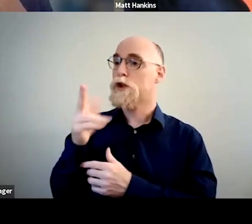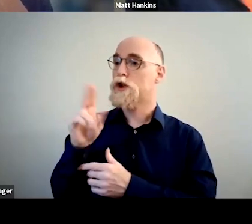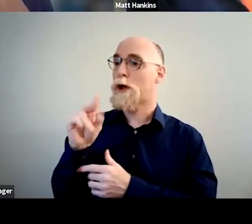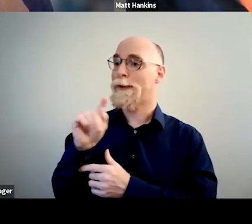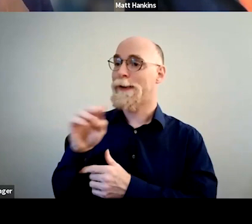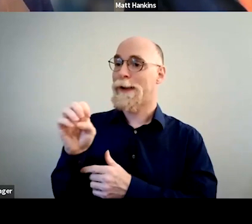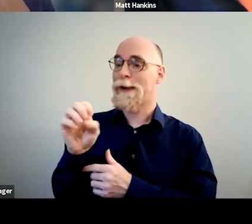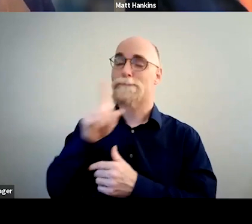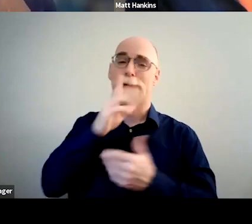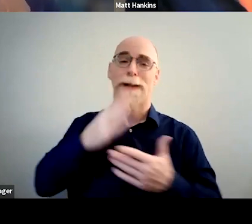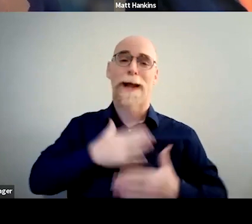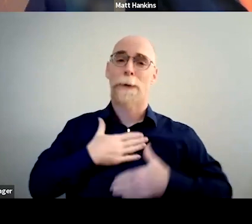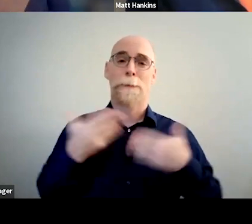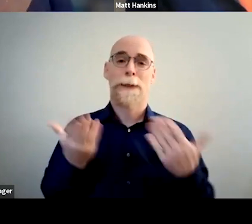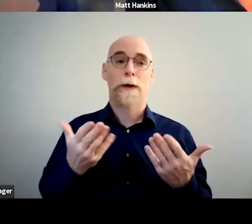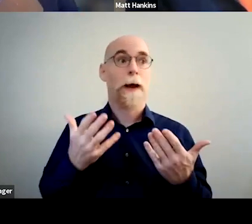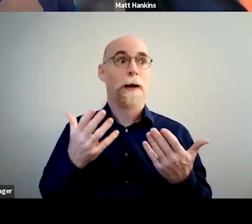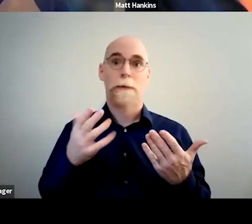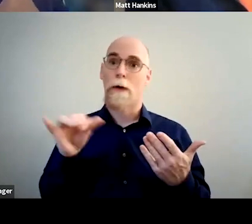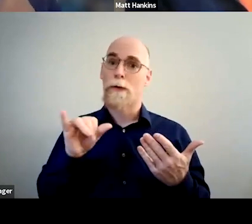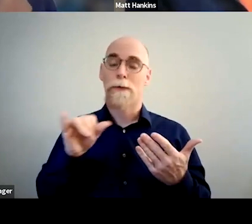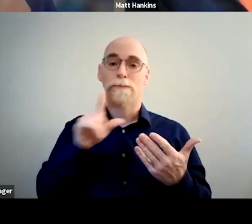who I've known for many years, but this is our first time presenting together.